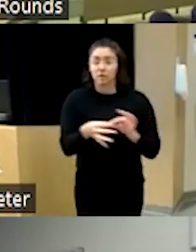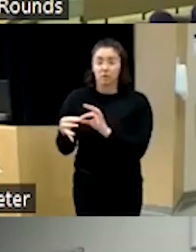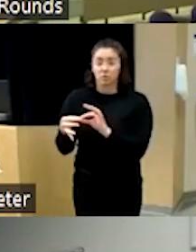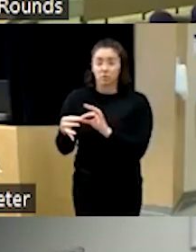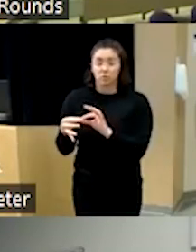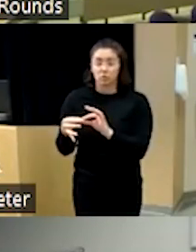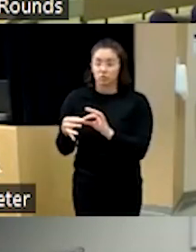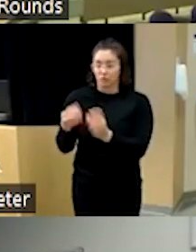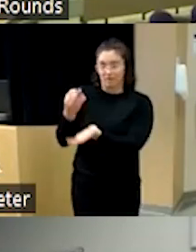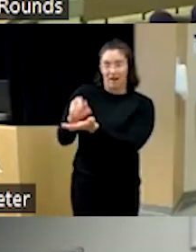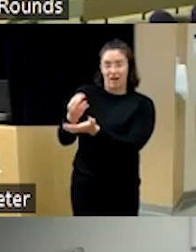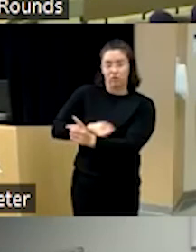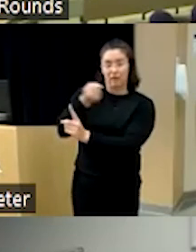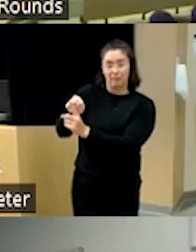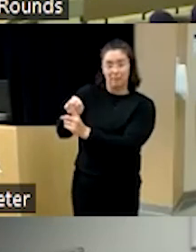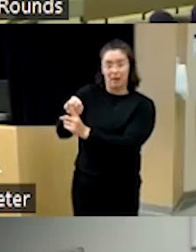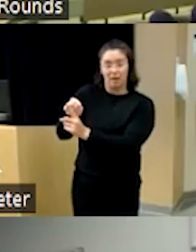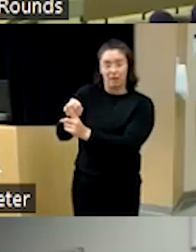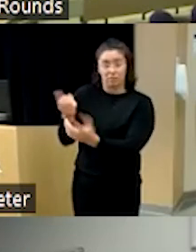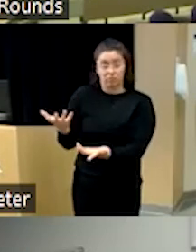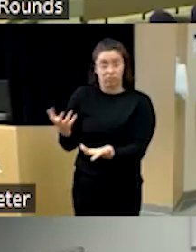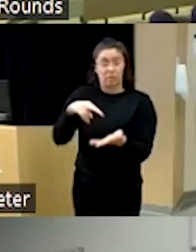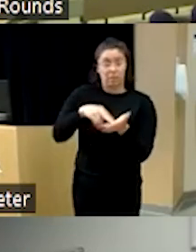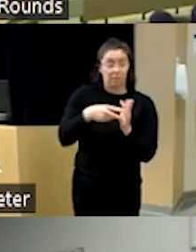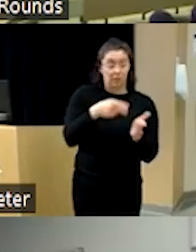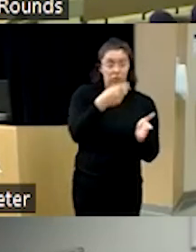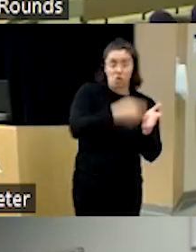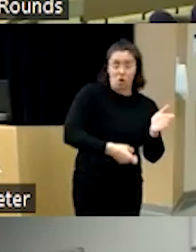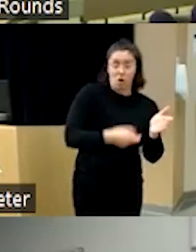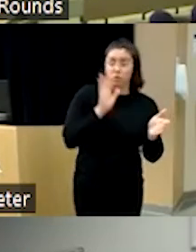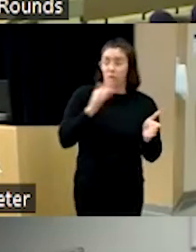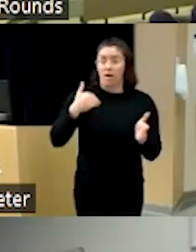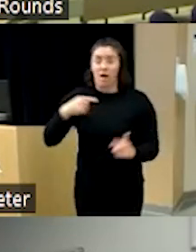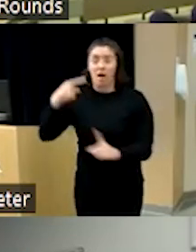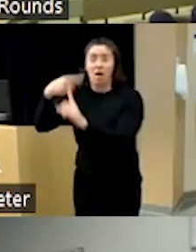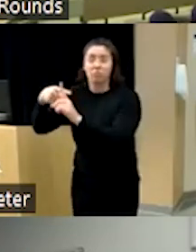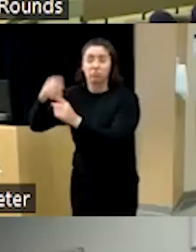actual Financial impact of the combination of those things pain isolation decrease in function